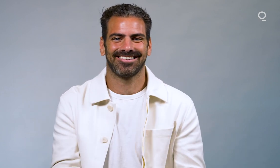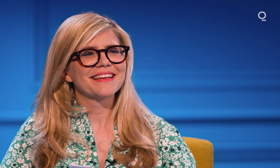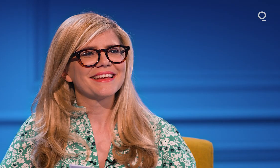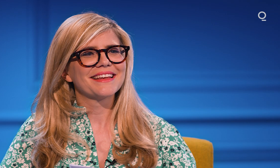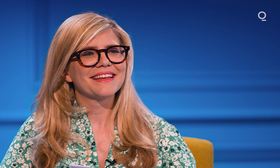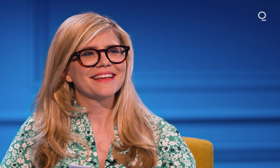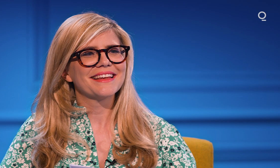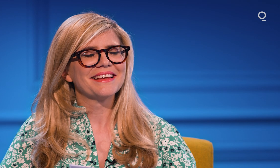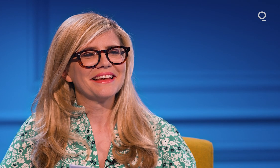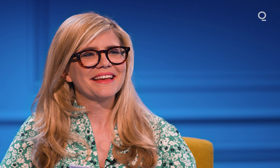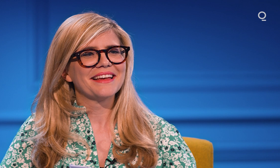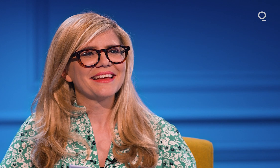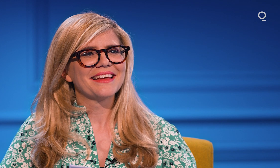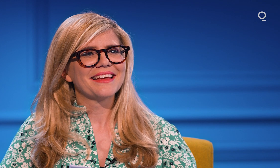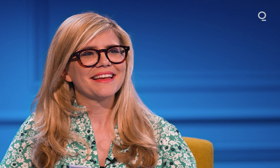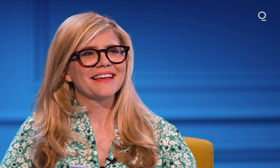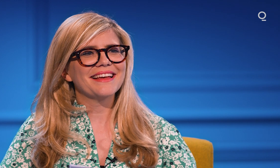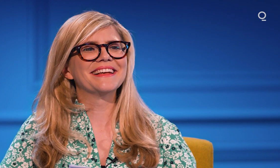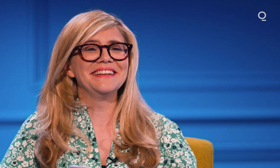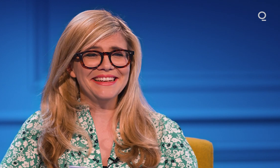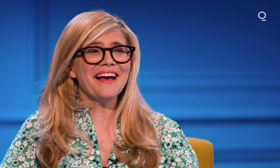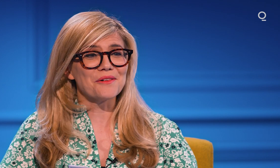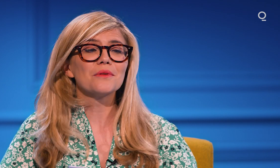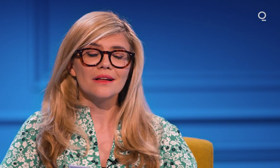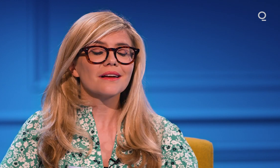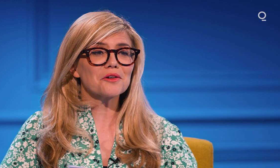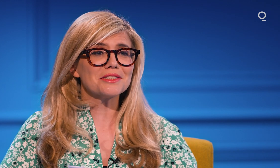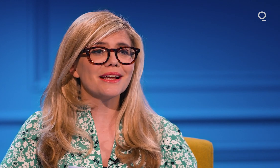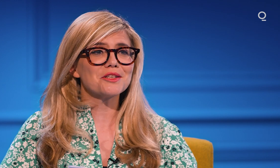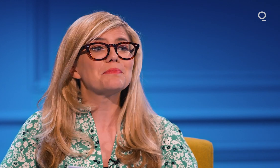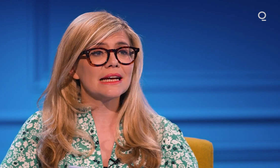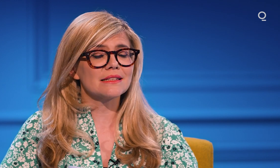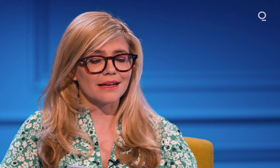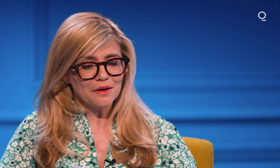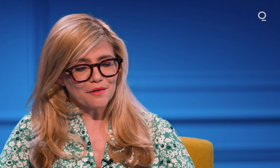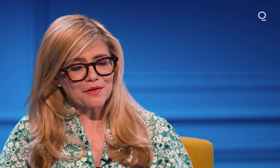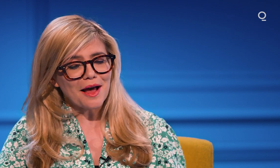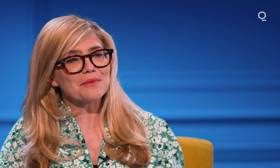I'm the only one in the room who can't hear. And yet I'm matching. Yeah. Well, congratulations belatedly for, for that,